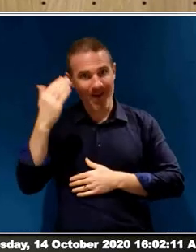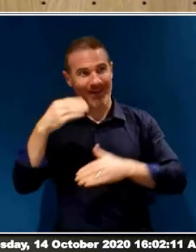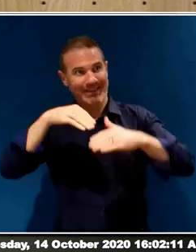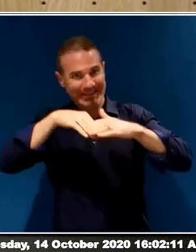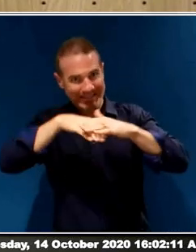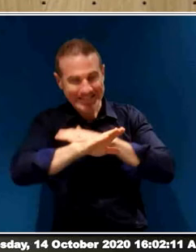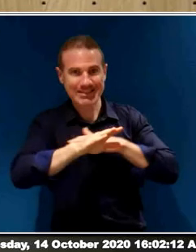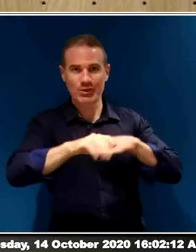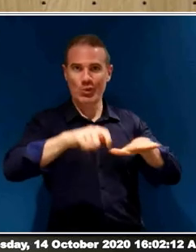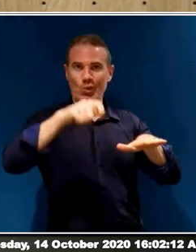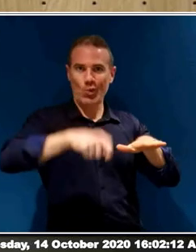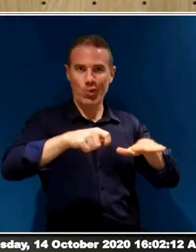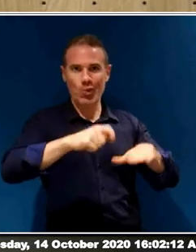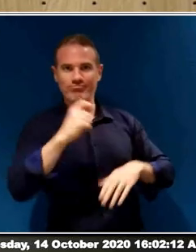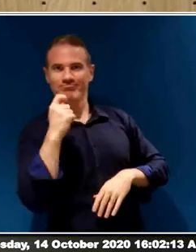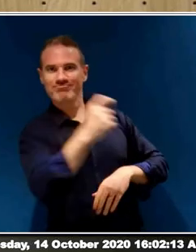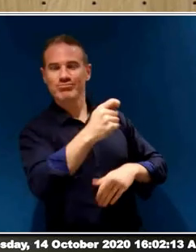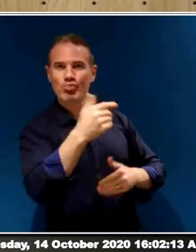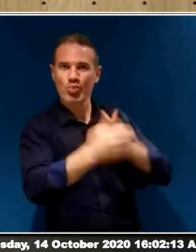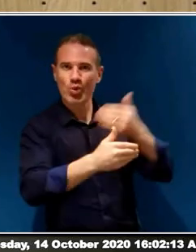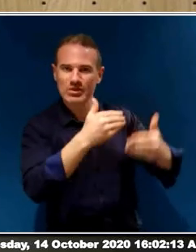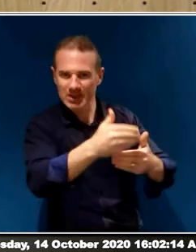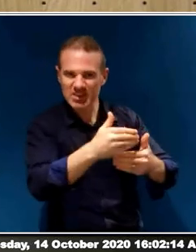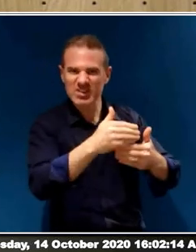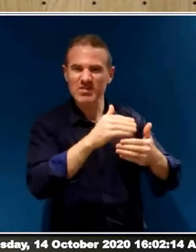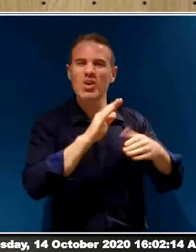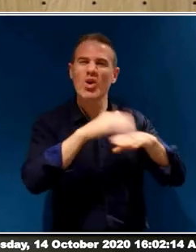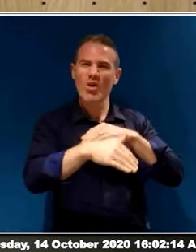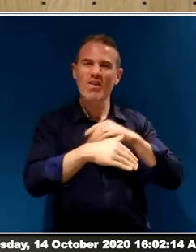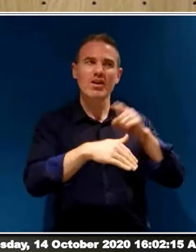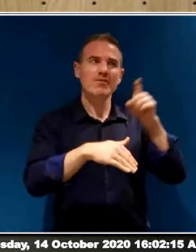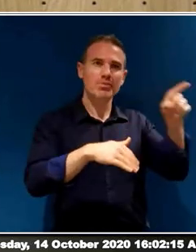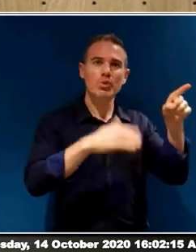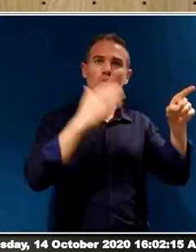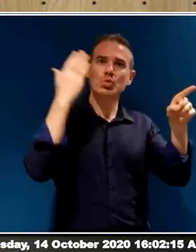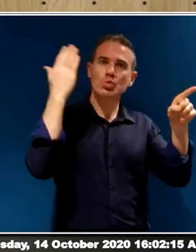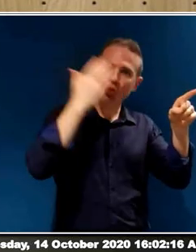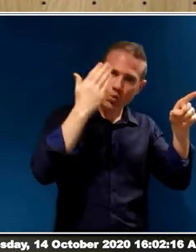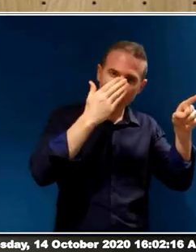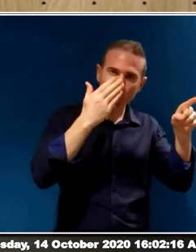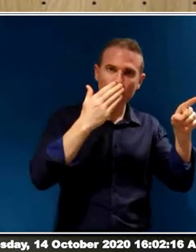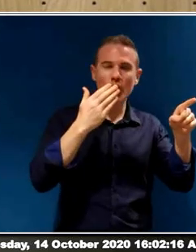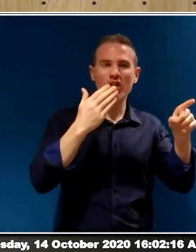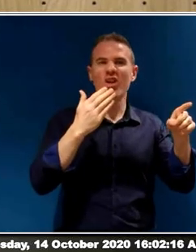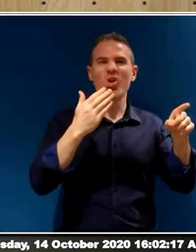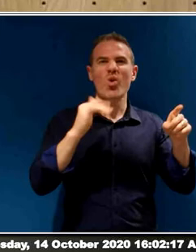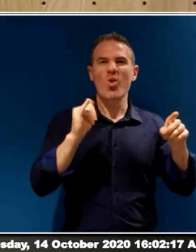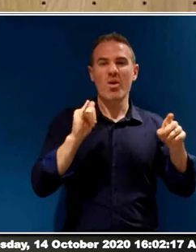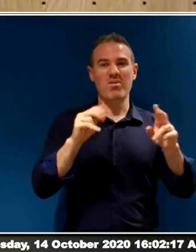the school where the families were all based refused to allow me access to the teachers and families.